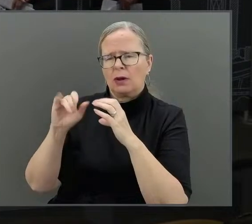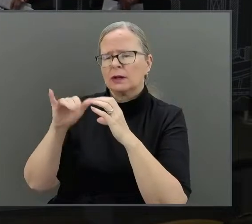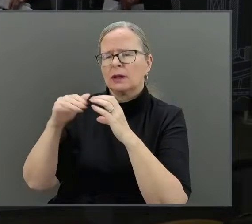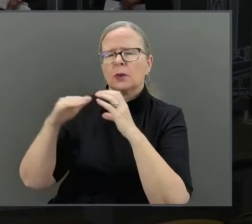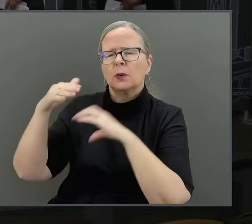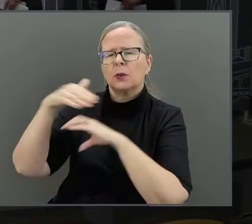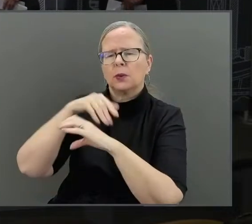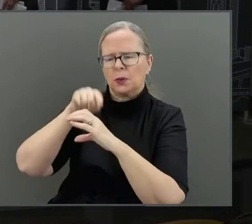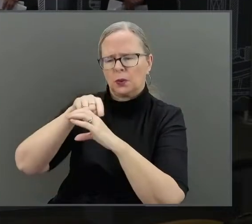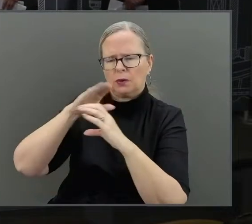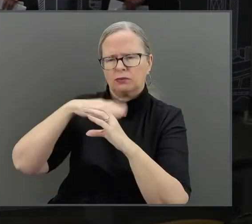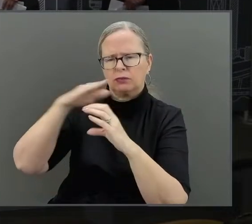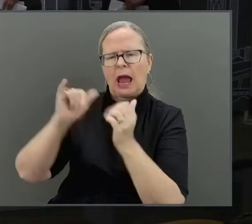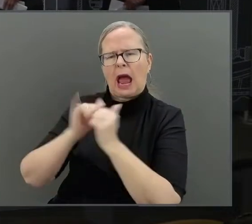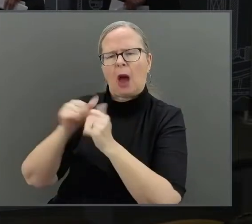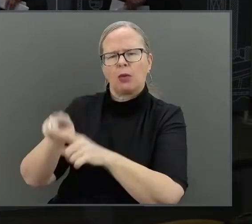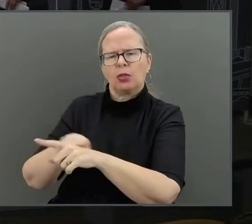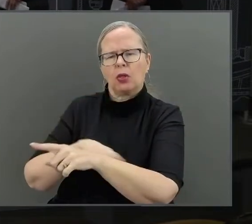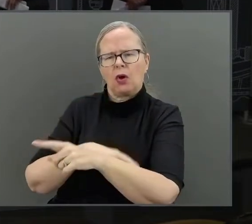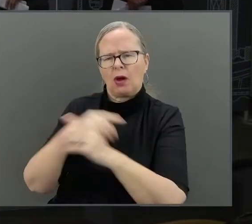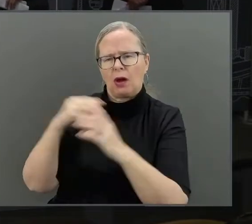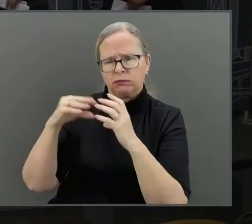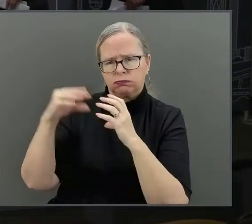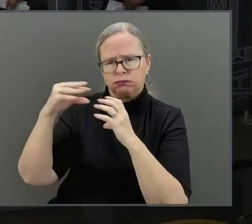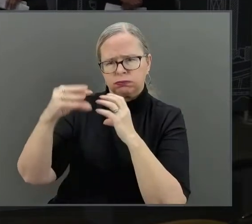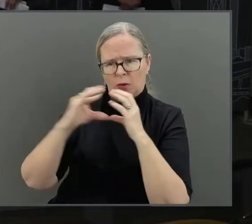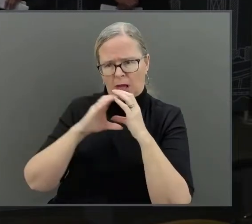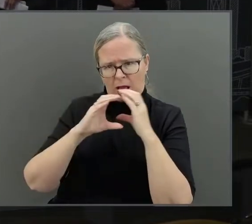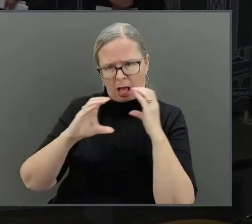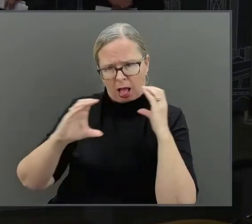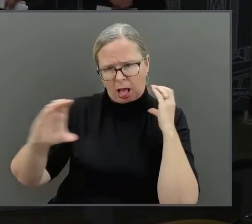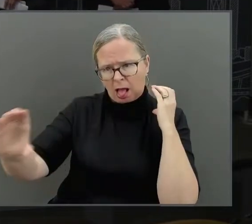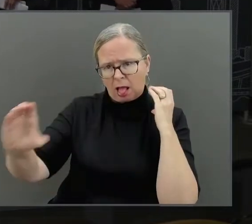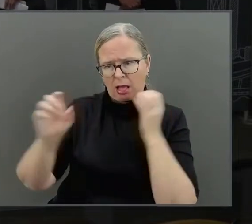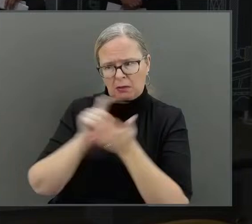days does it take a week or two or how come long I'm going to get GM Thompson to come up but from